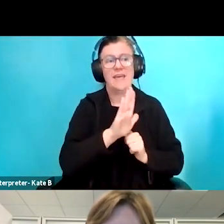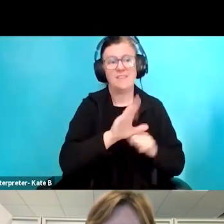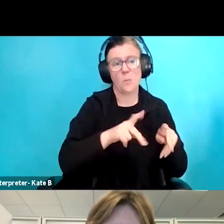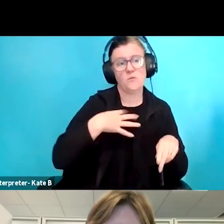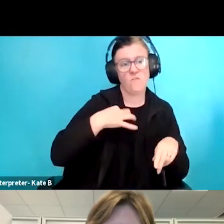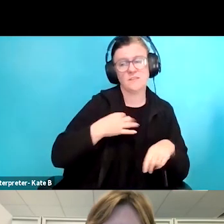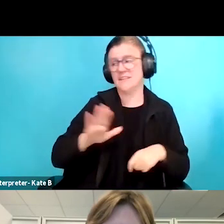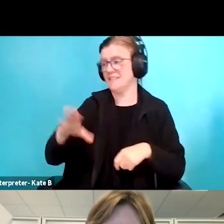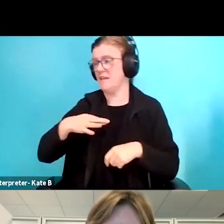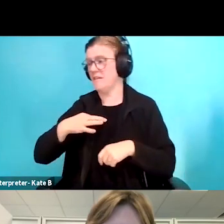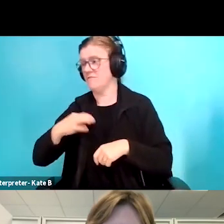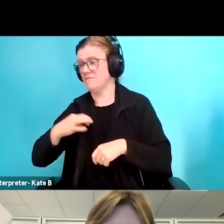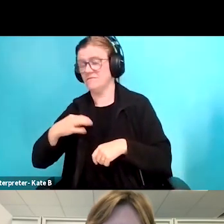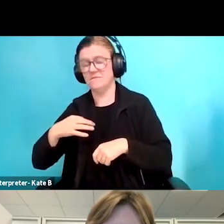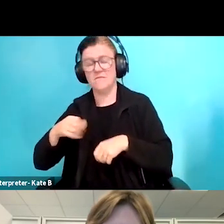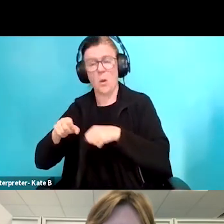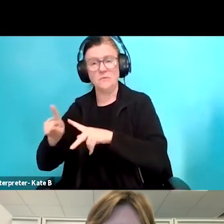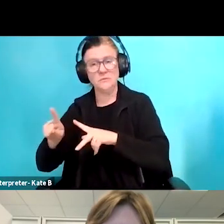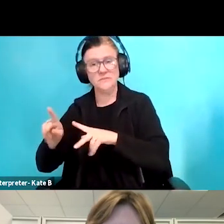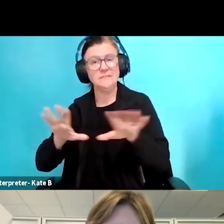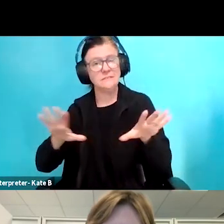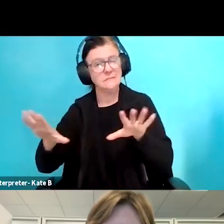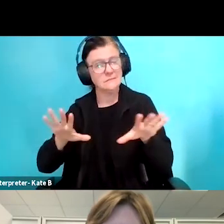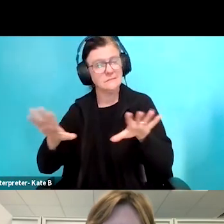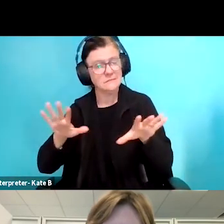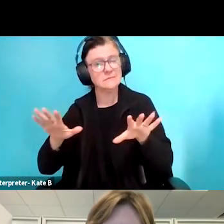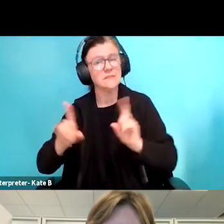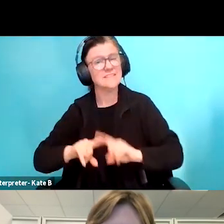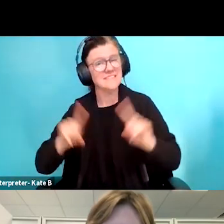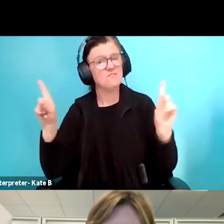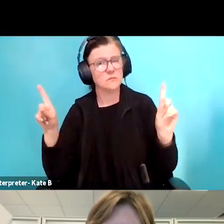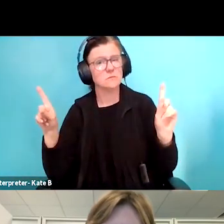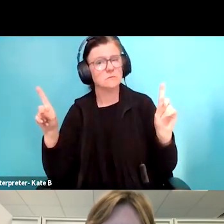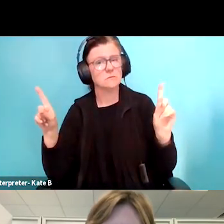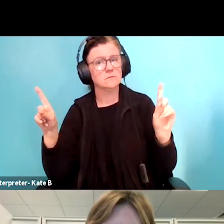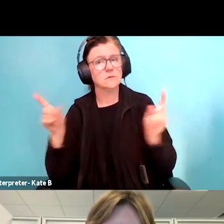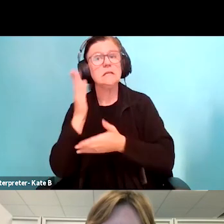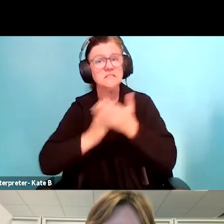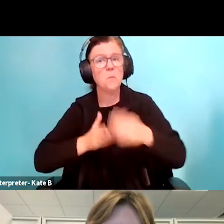some of the structural barriers are similar across these two populations. But I think the extent of